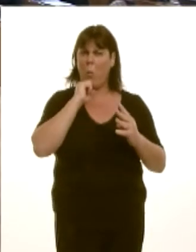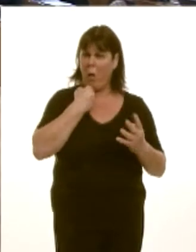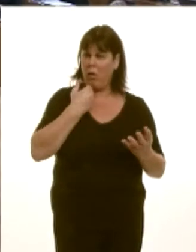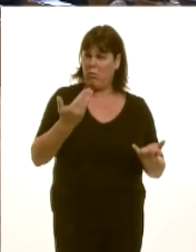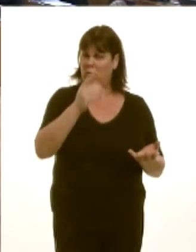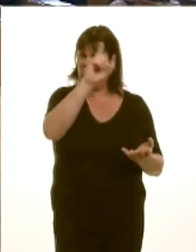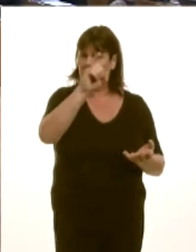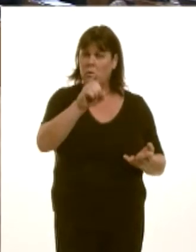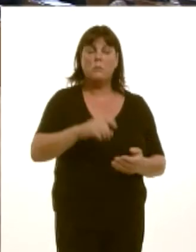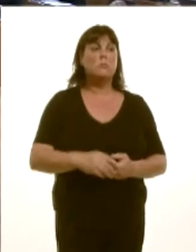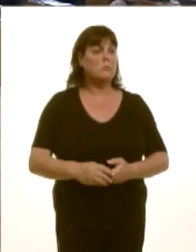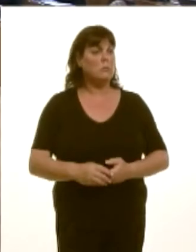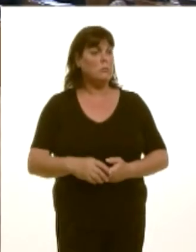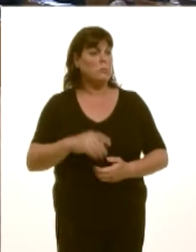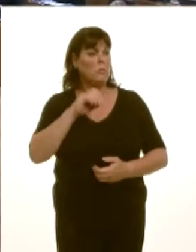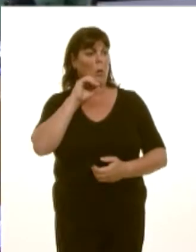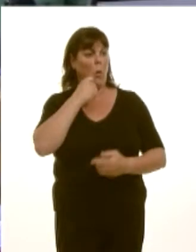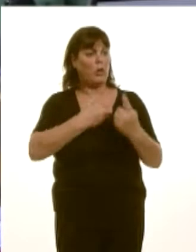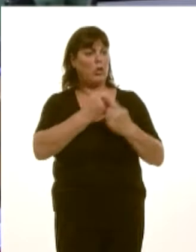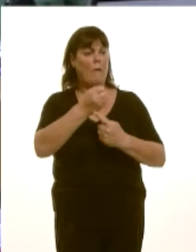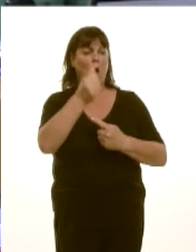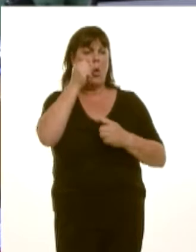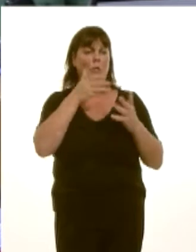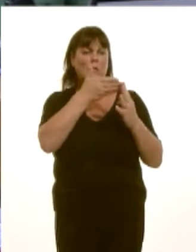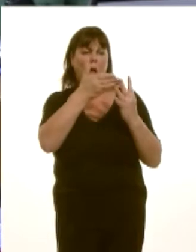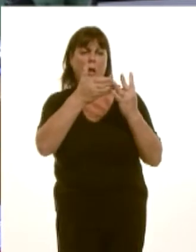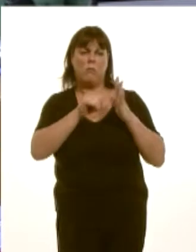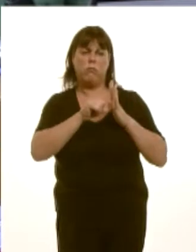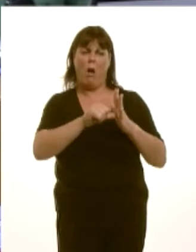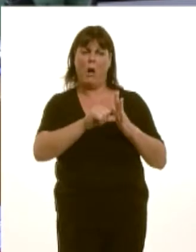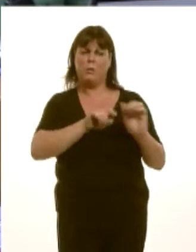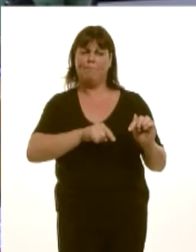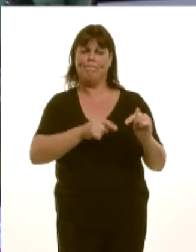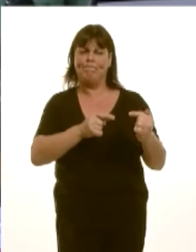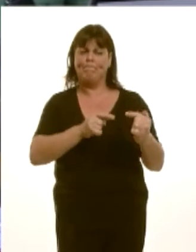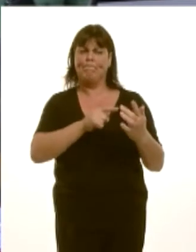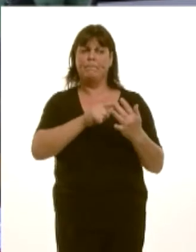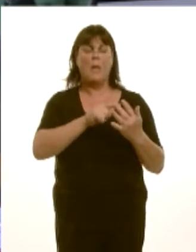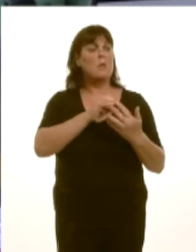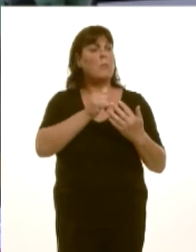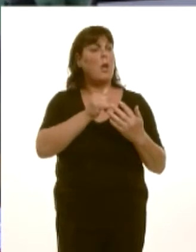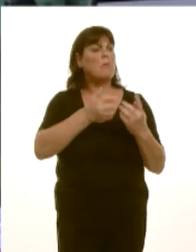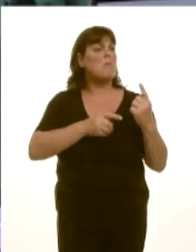Those targets are testing, I have to admit, and sometimes there are reasons why those targets are not met.